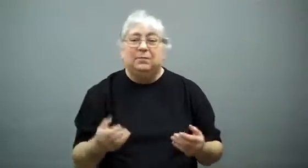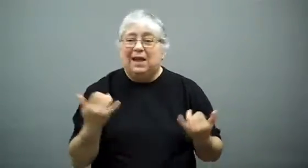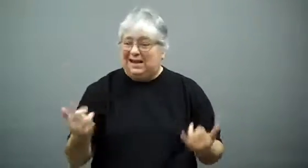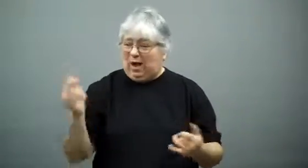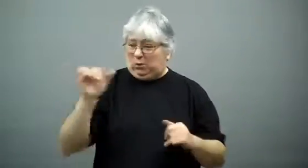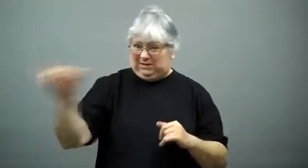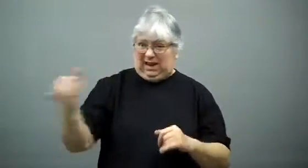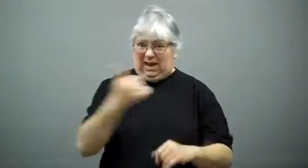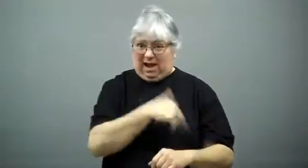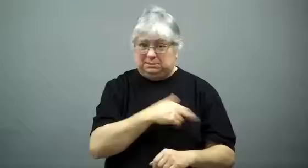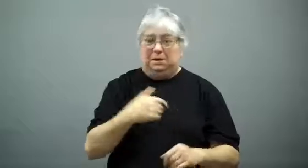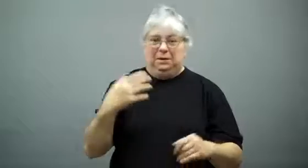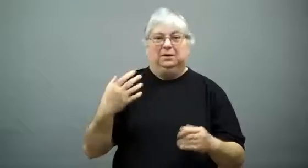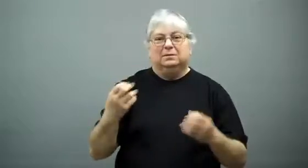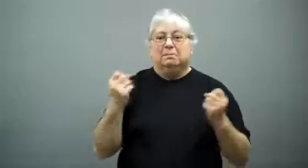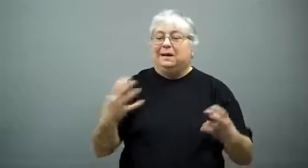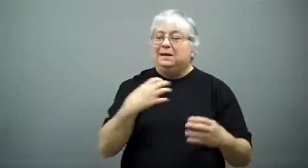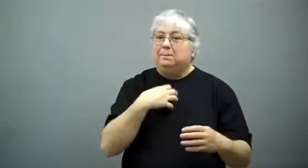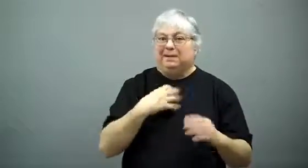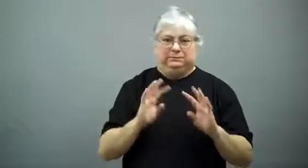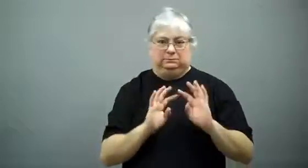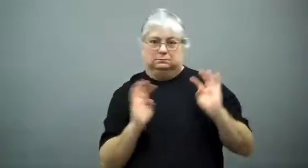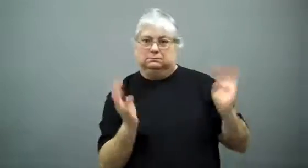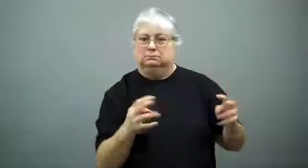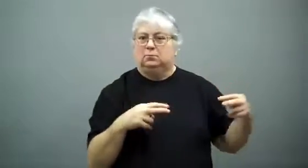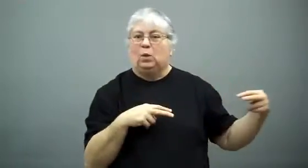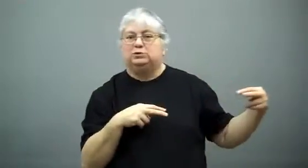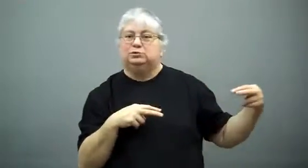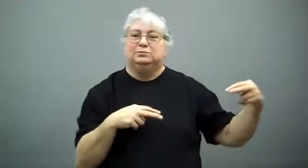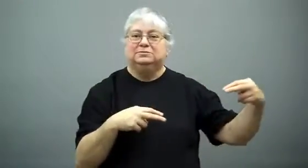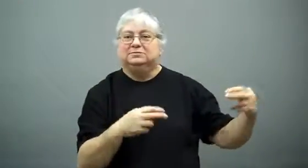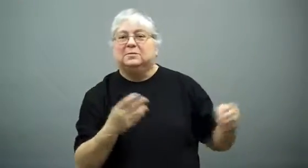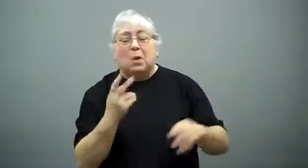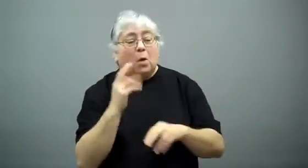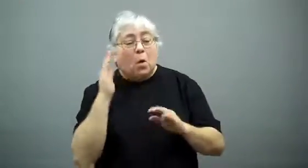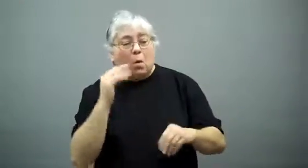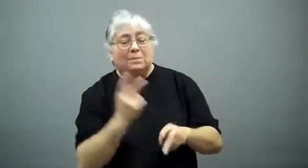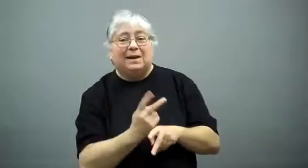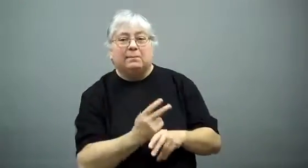He's under guard in the hospital.